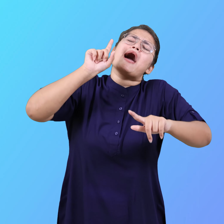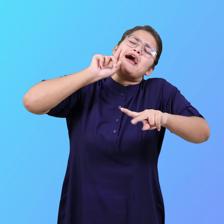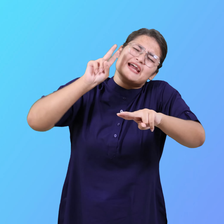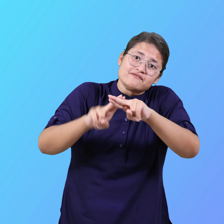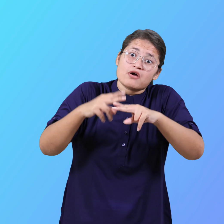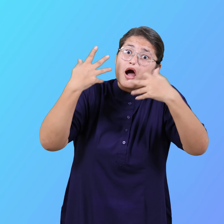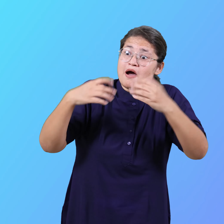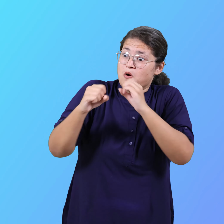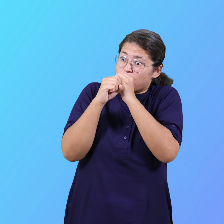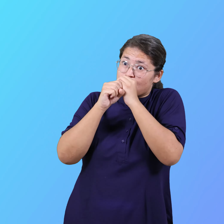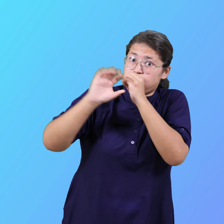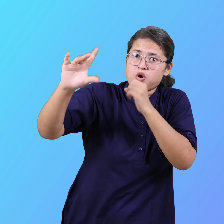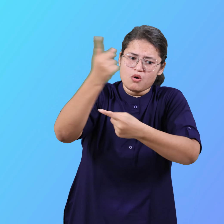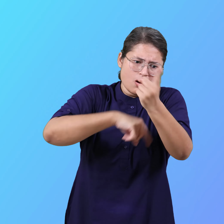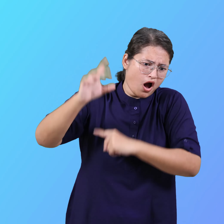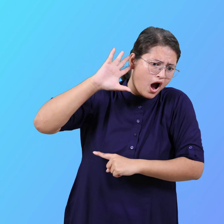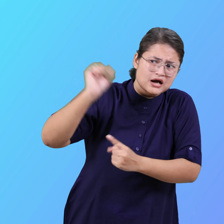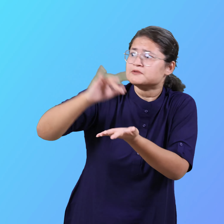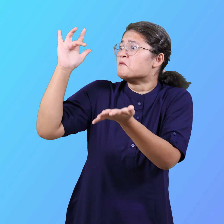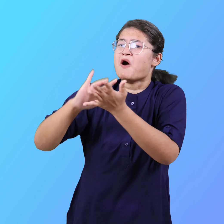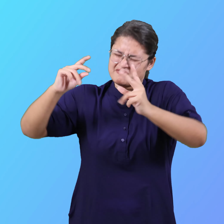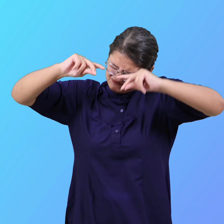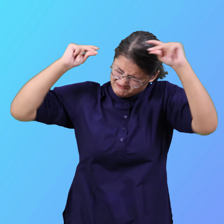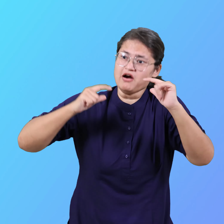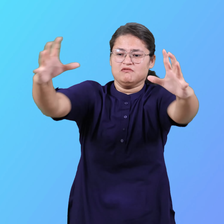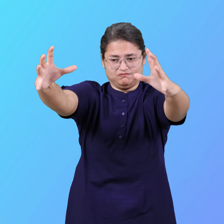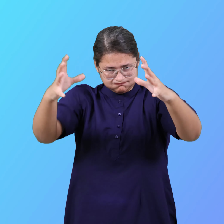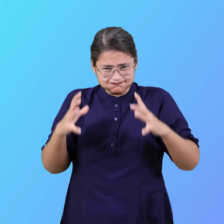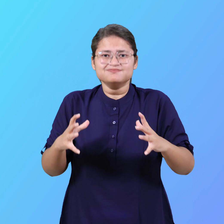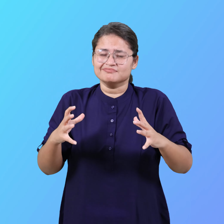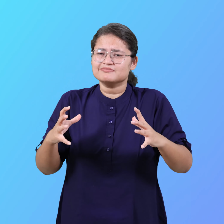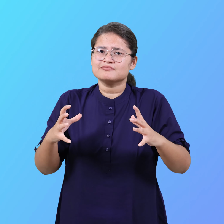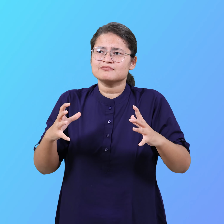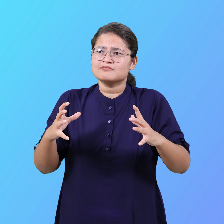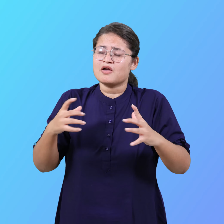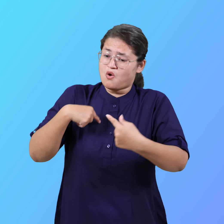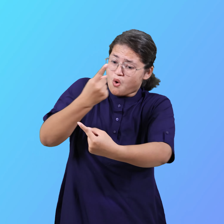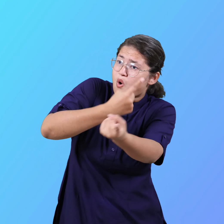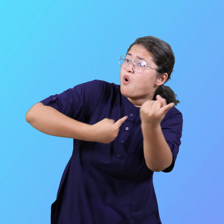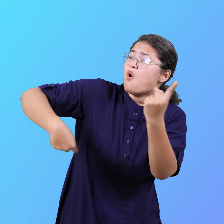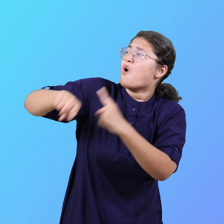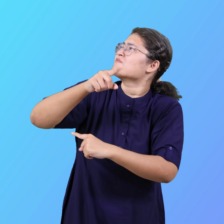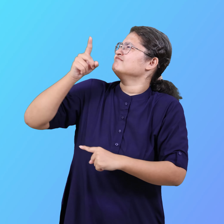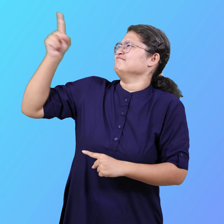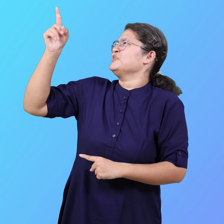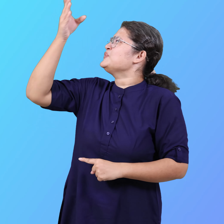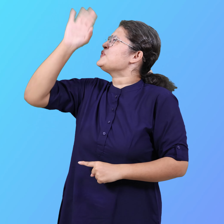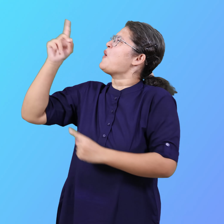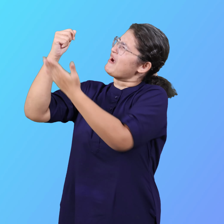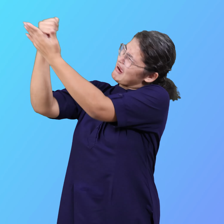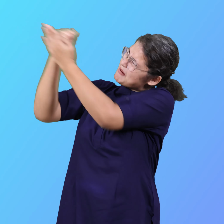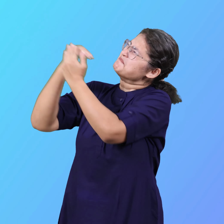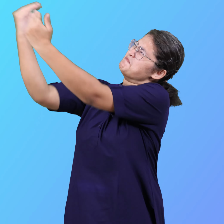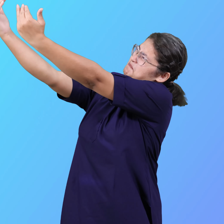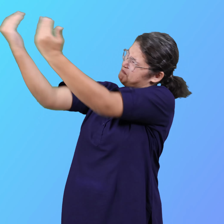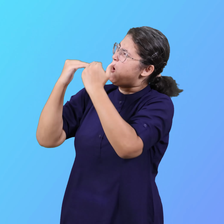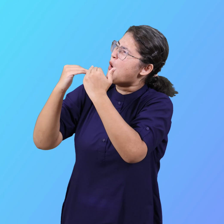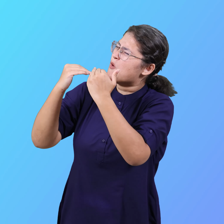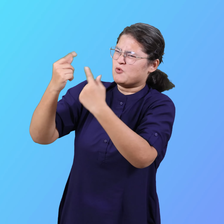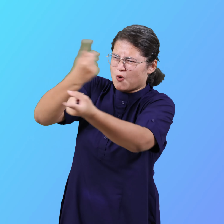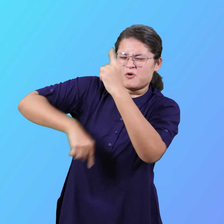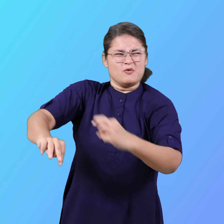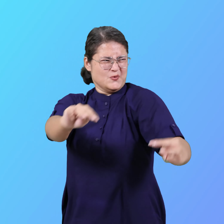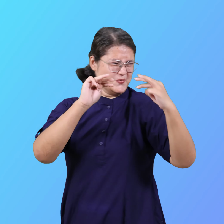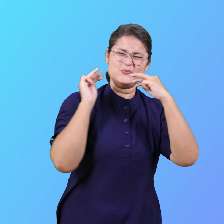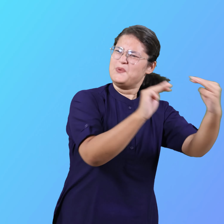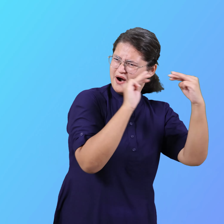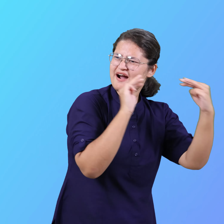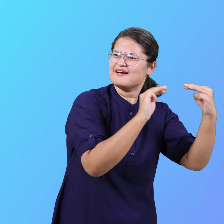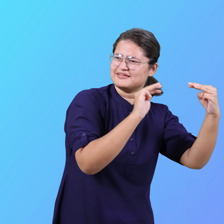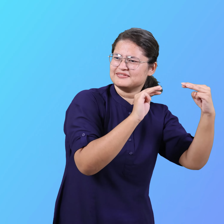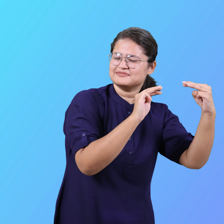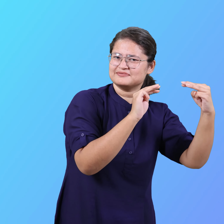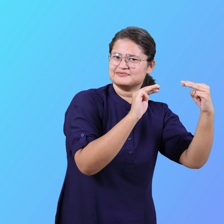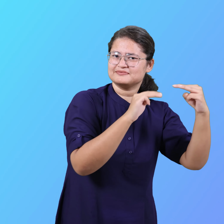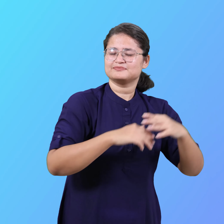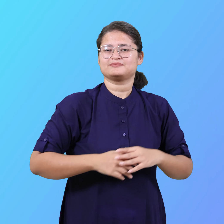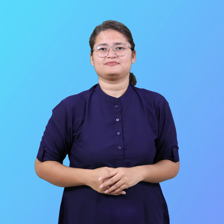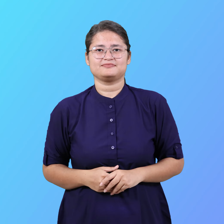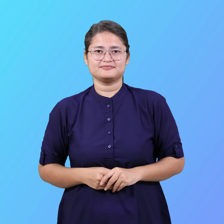So if you hear the warning trumpet, run to where the sound is coming from. We will all meet there together, and our God will fight for us!”